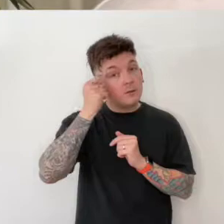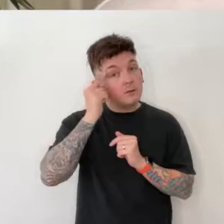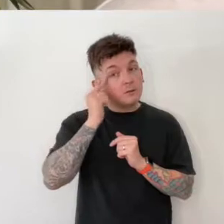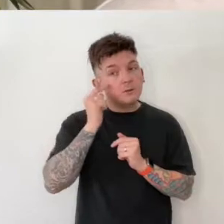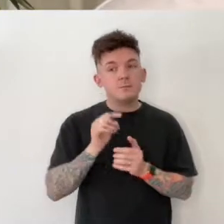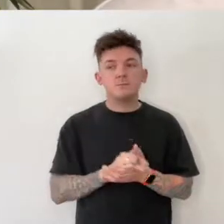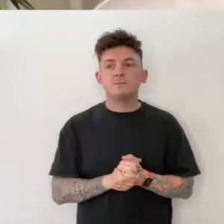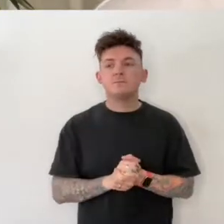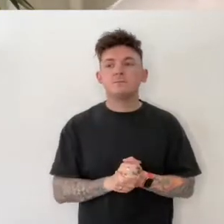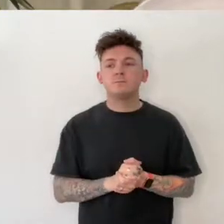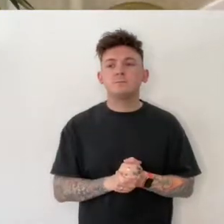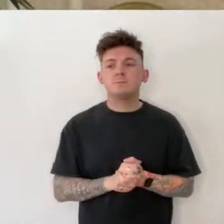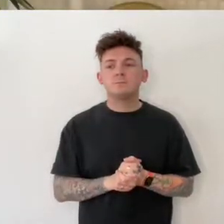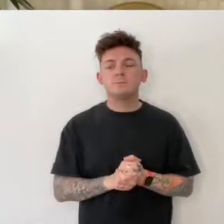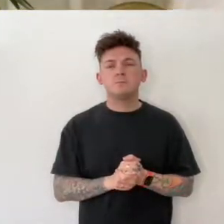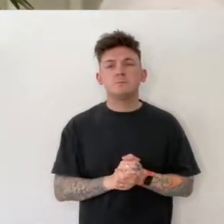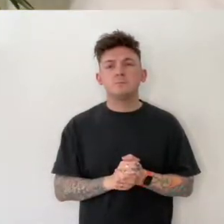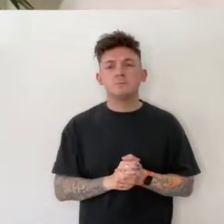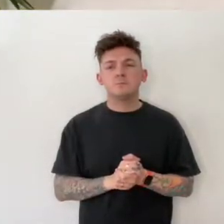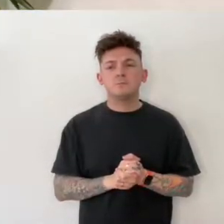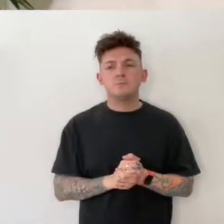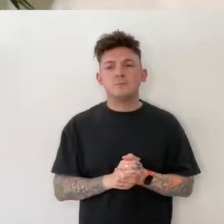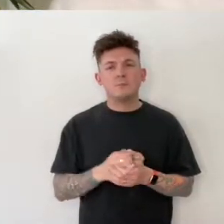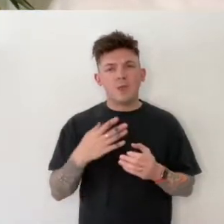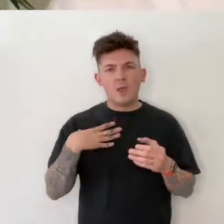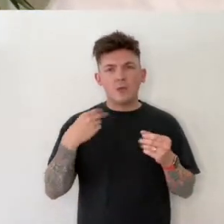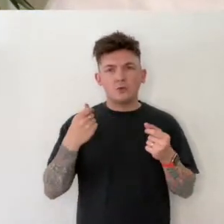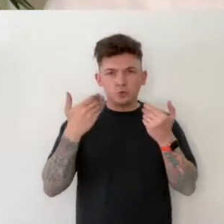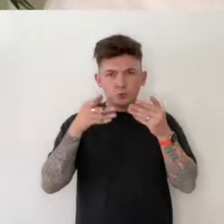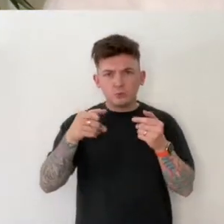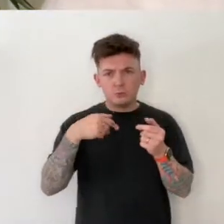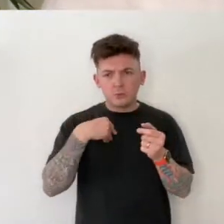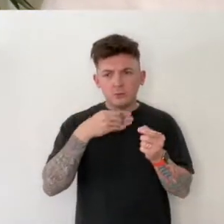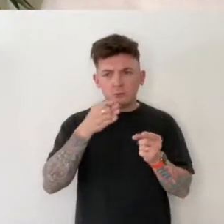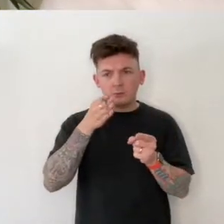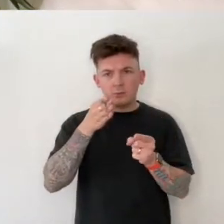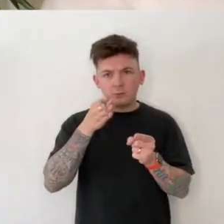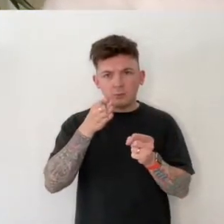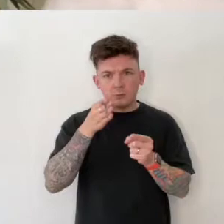in a few minutes it'll seem like very distinct stripes. you'll see how i'll blend it in shortly.